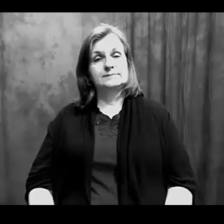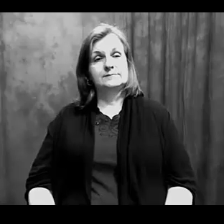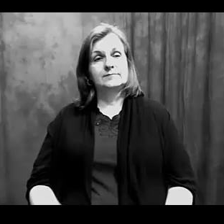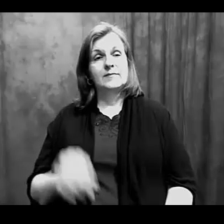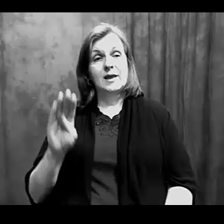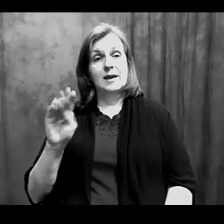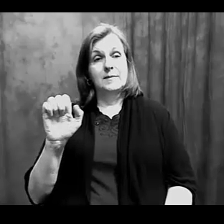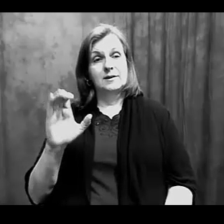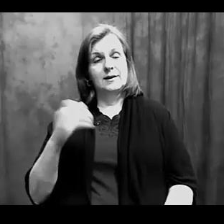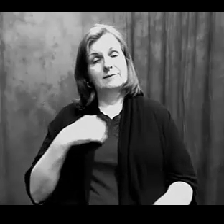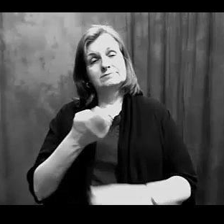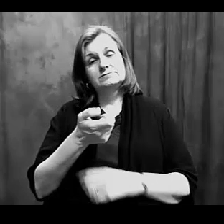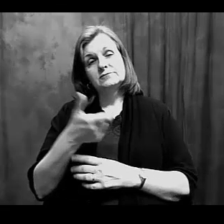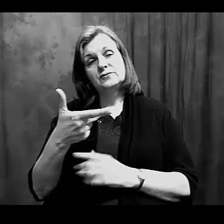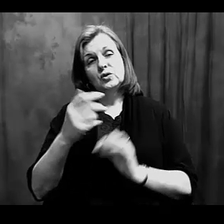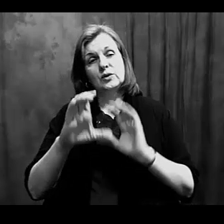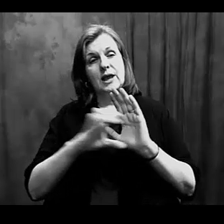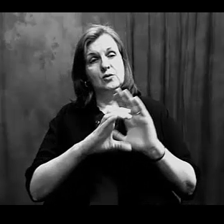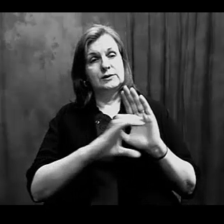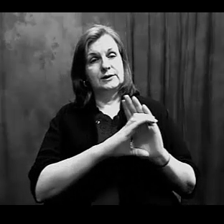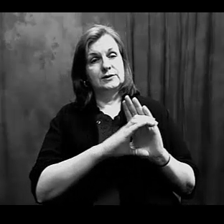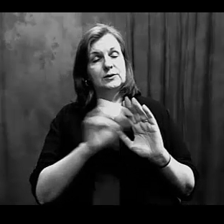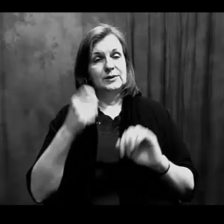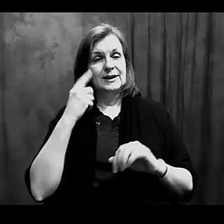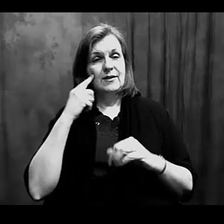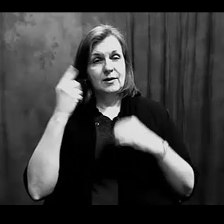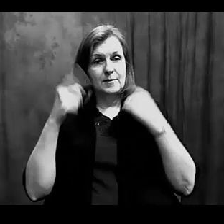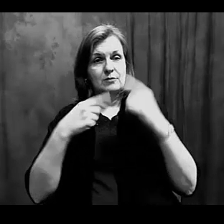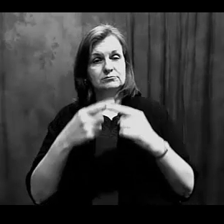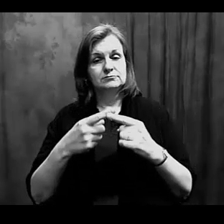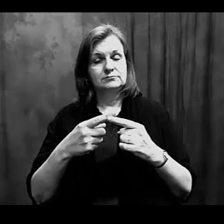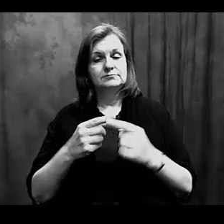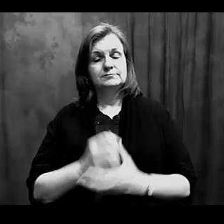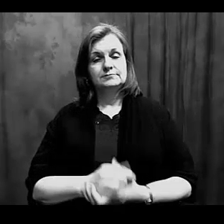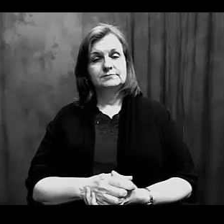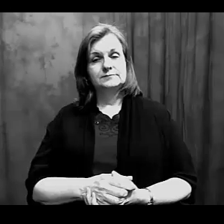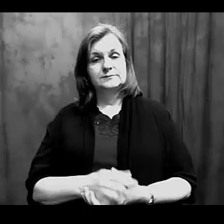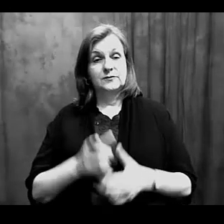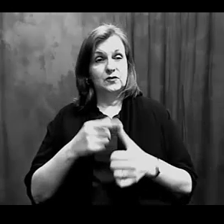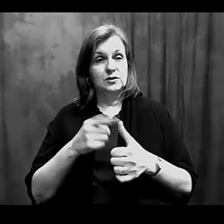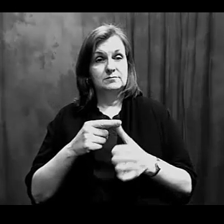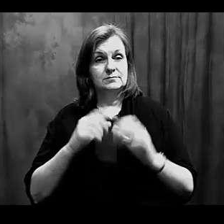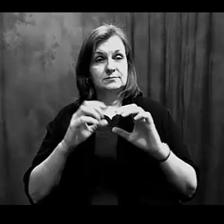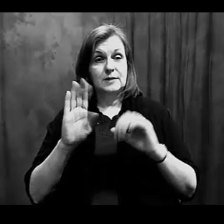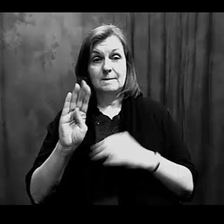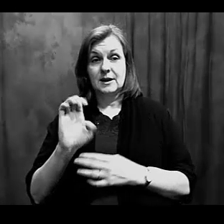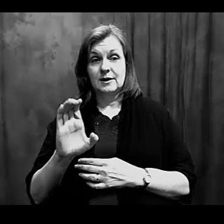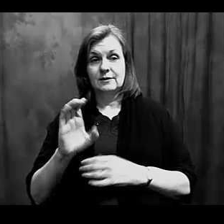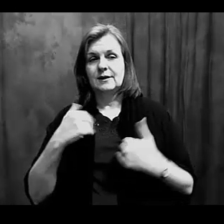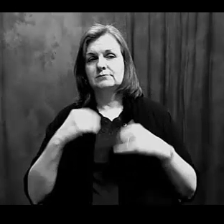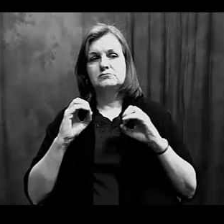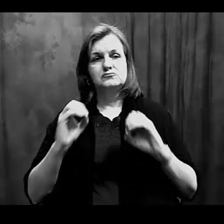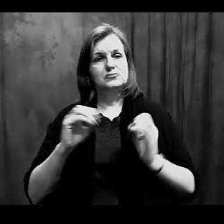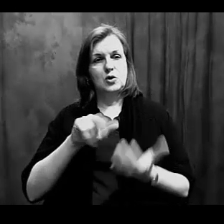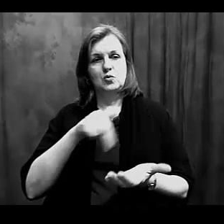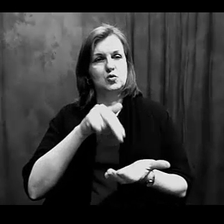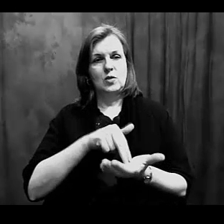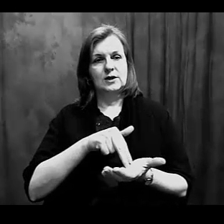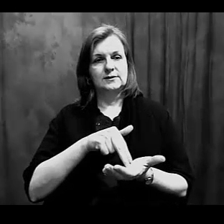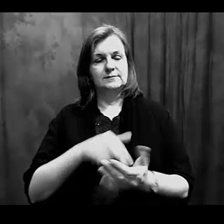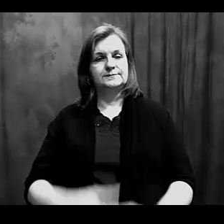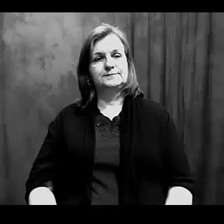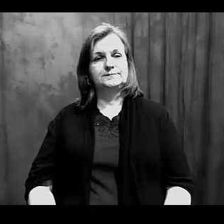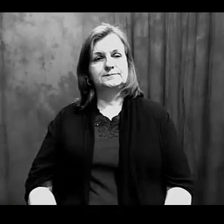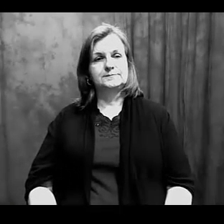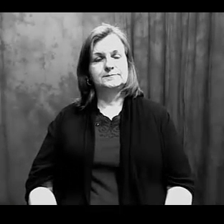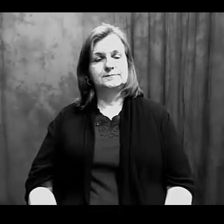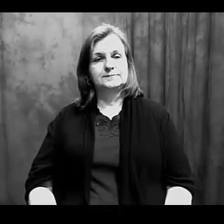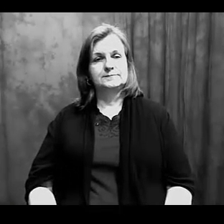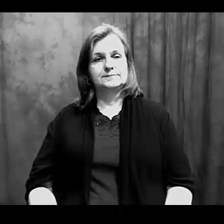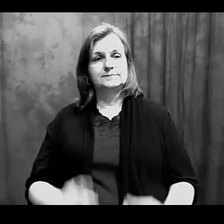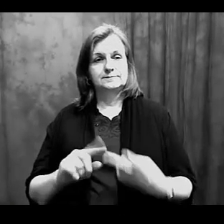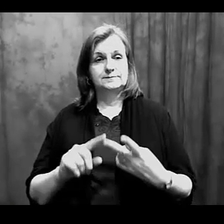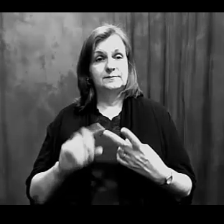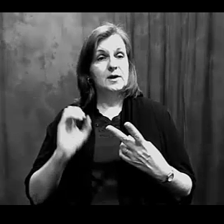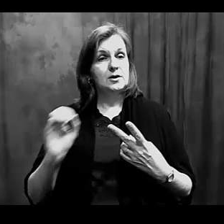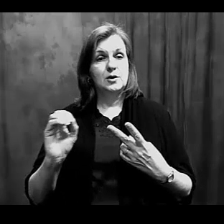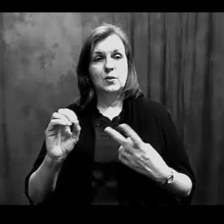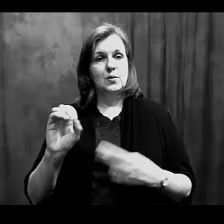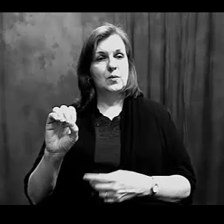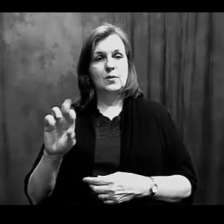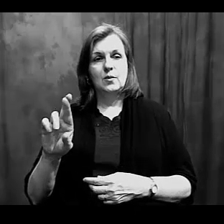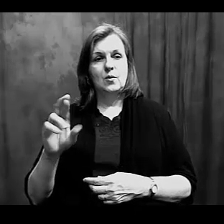so when we look at our bacteria they've got a couple of characteristics that we need to consider -- so we said there's no nucleus